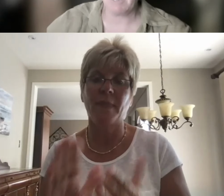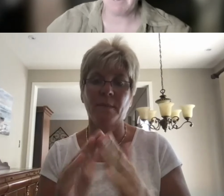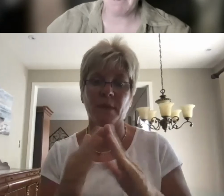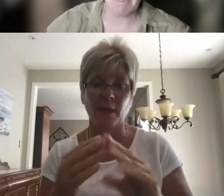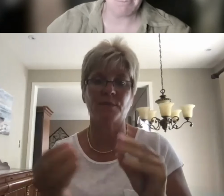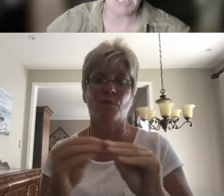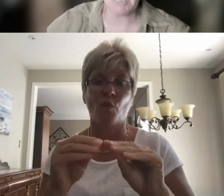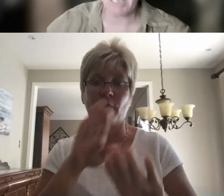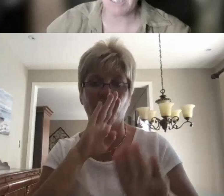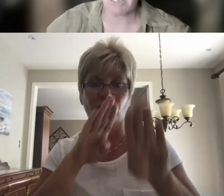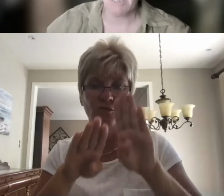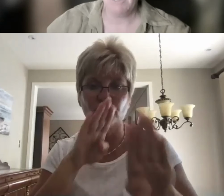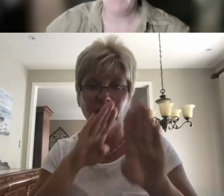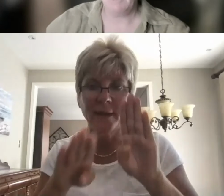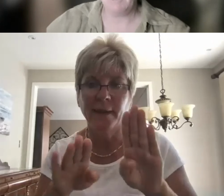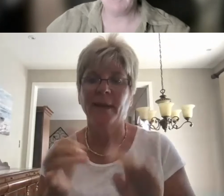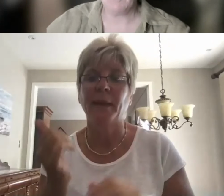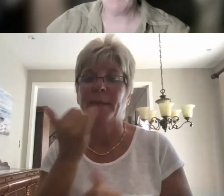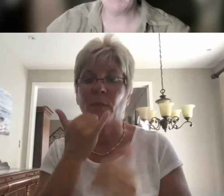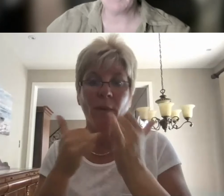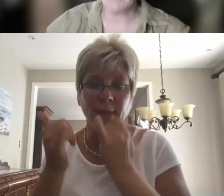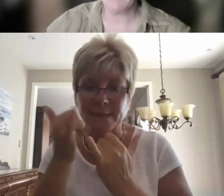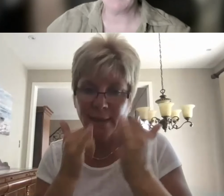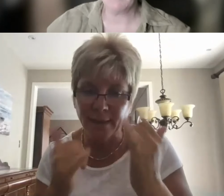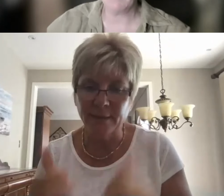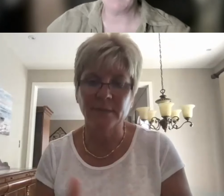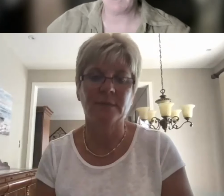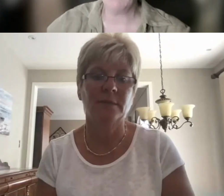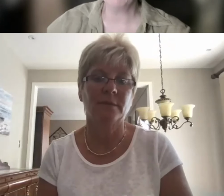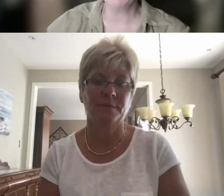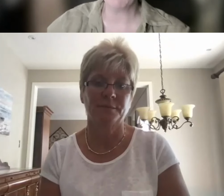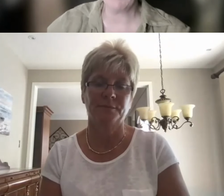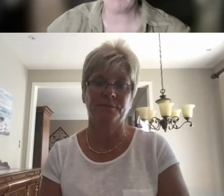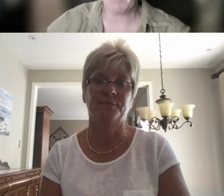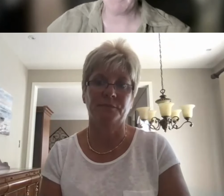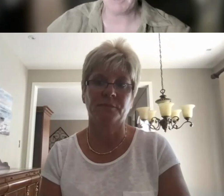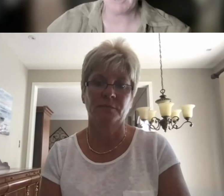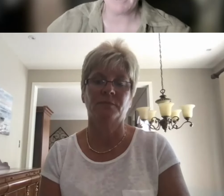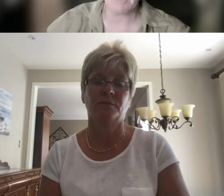mistakes and so how do you address with the mistakes,